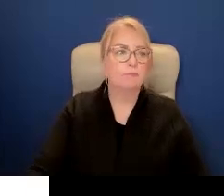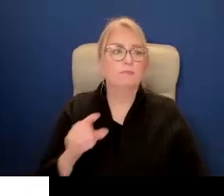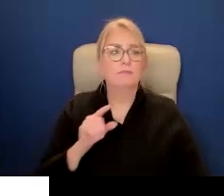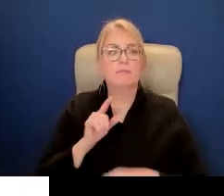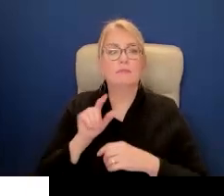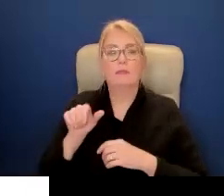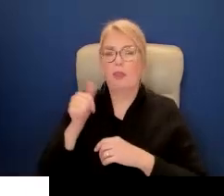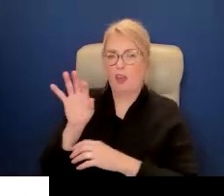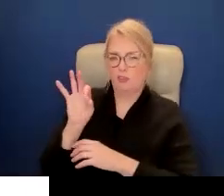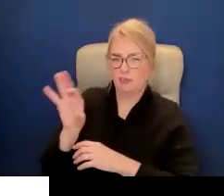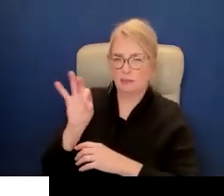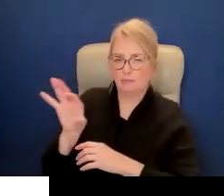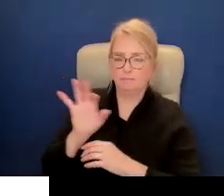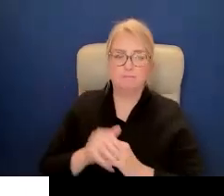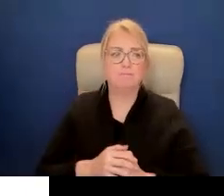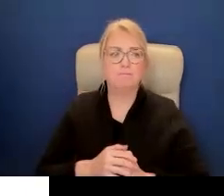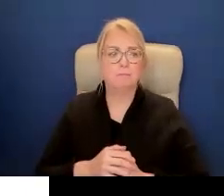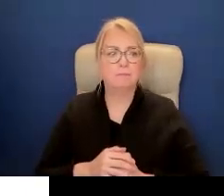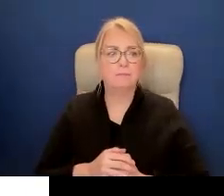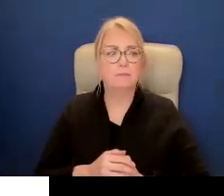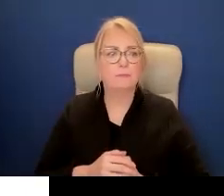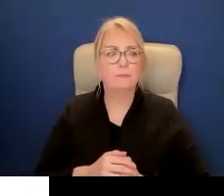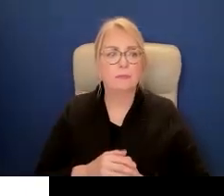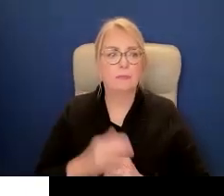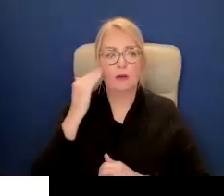Awareness, knowledge and action.